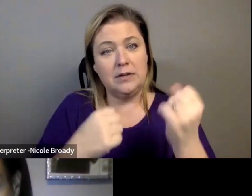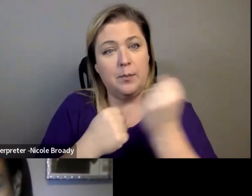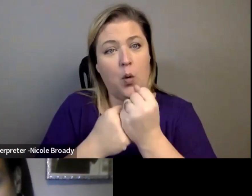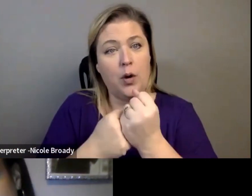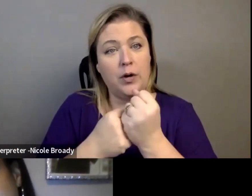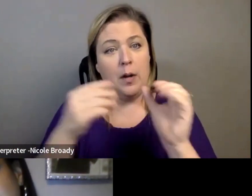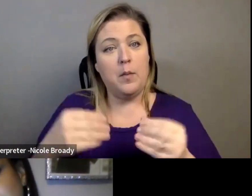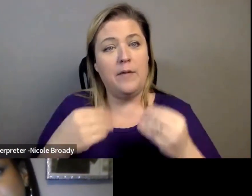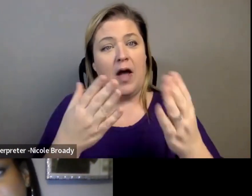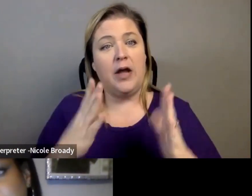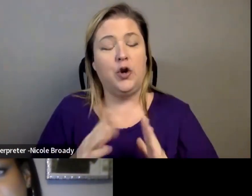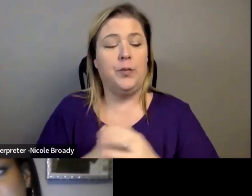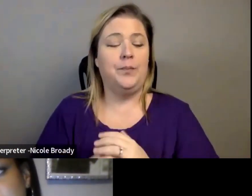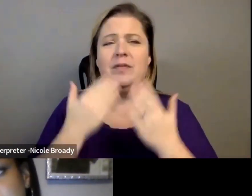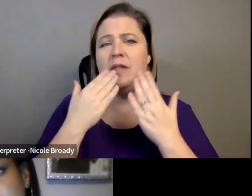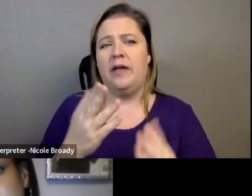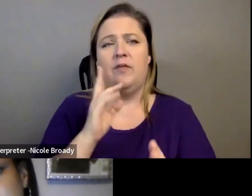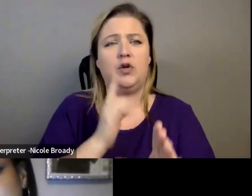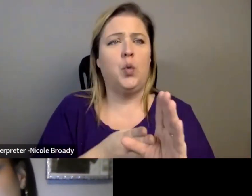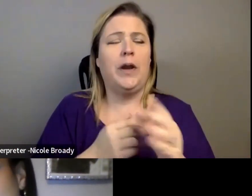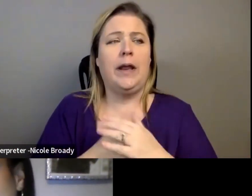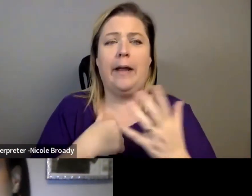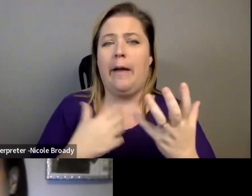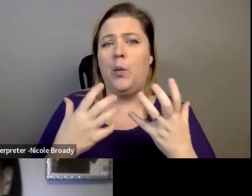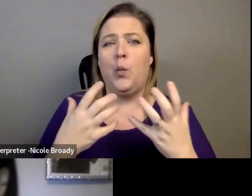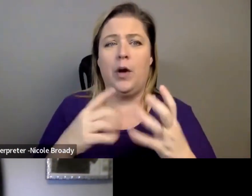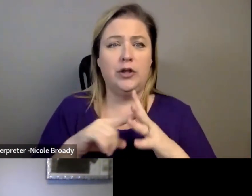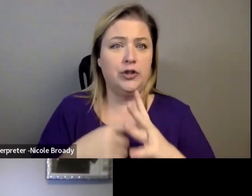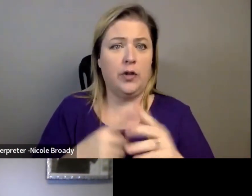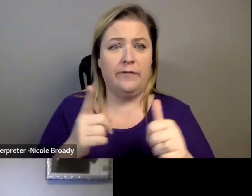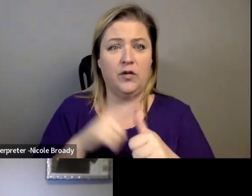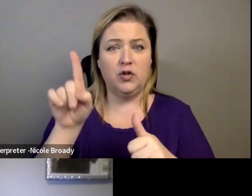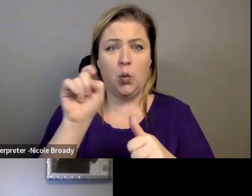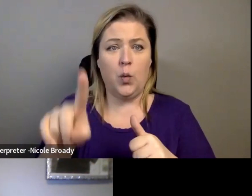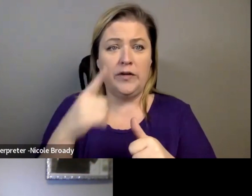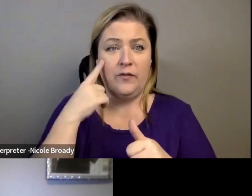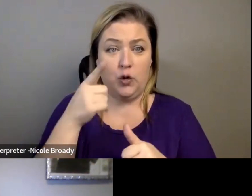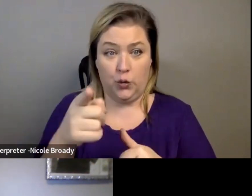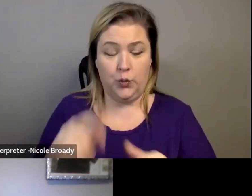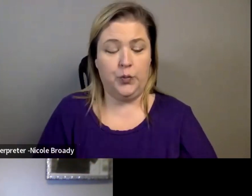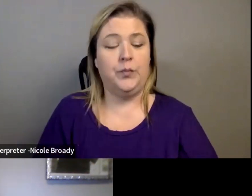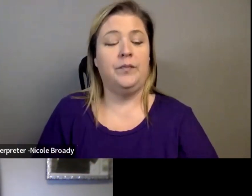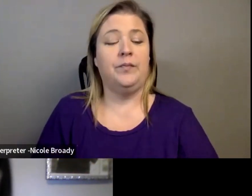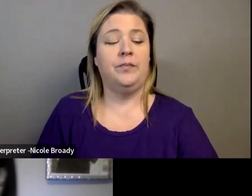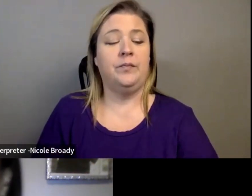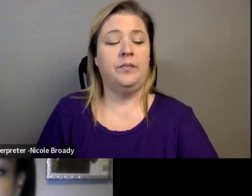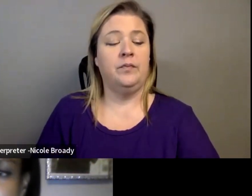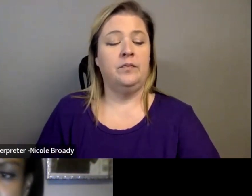thank you for joining and I would like to start the first question for you is what were